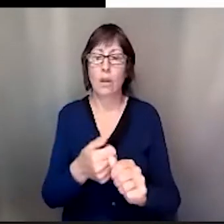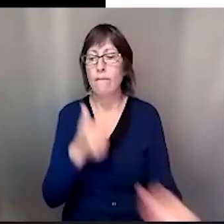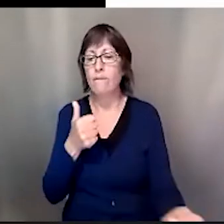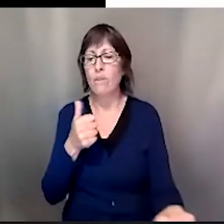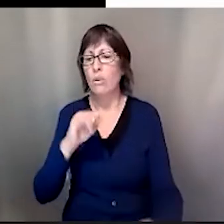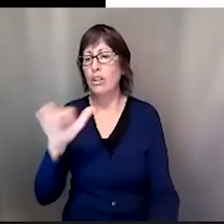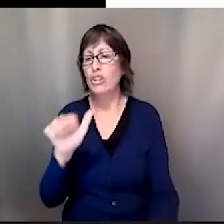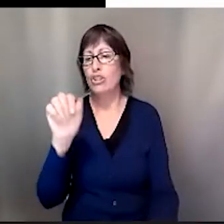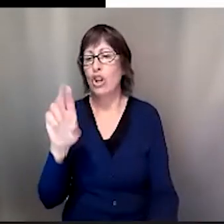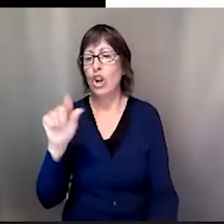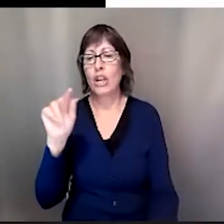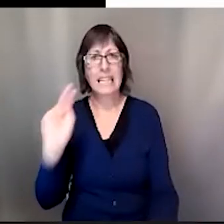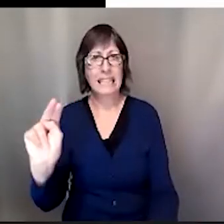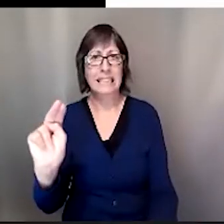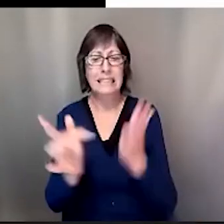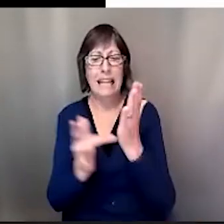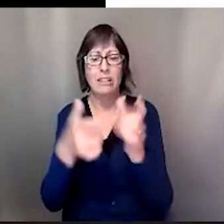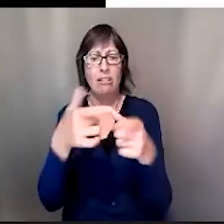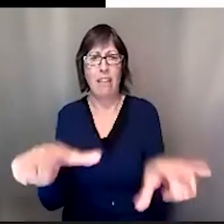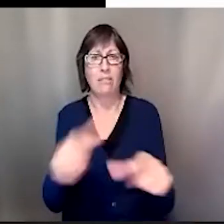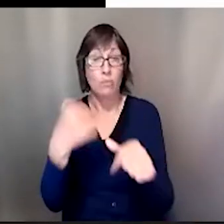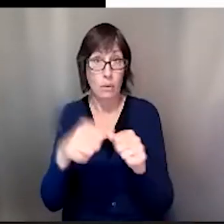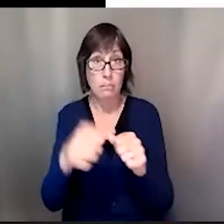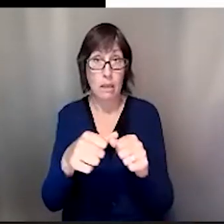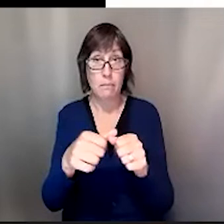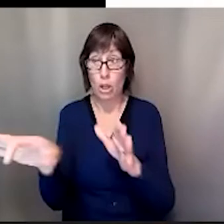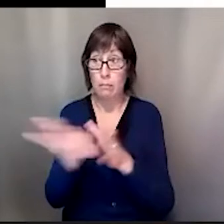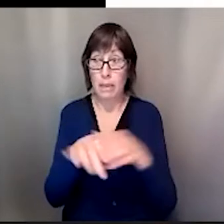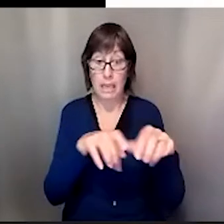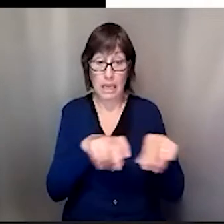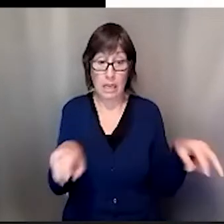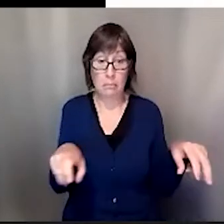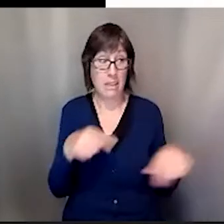language, remembering that the selection committee will be made up of people from many different